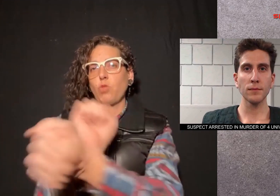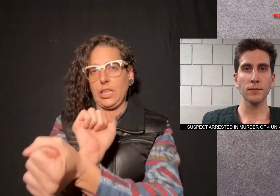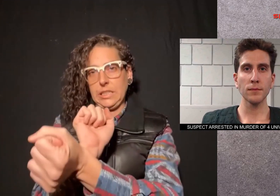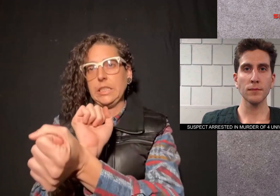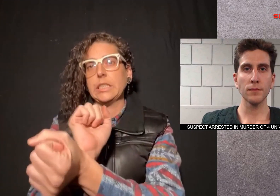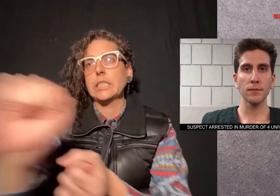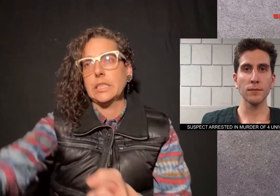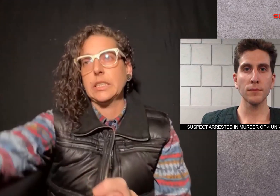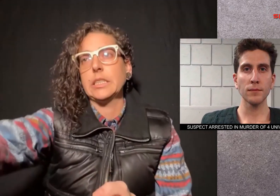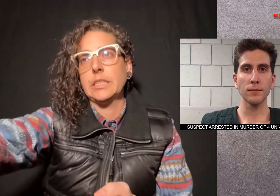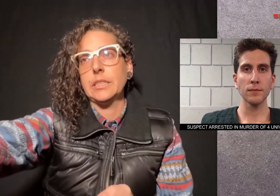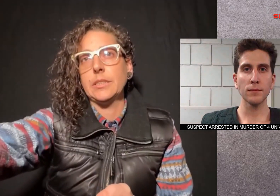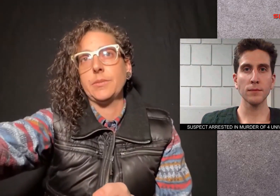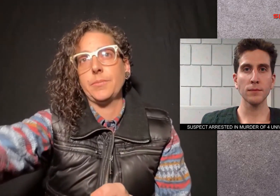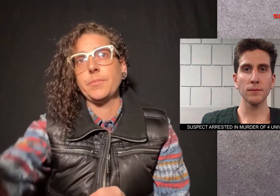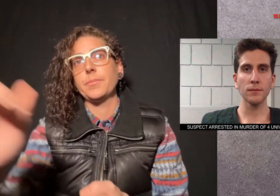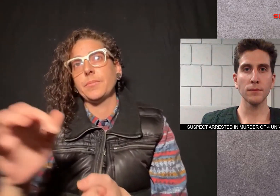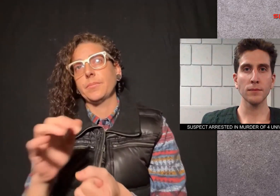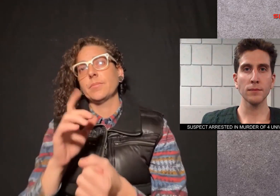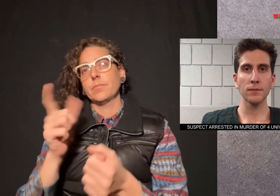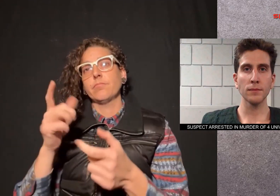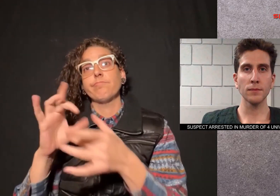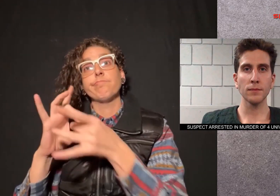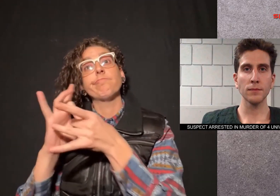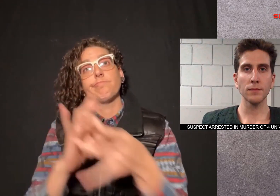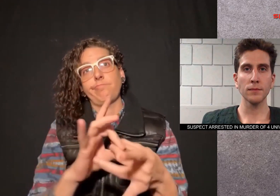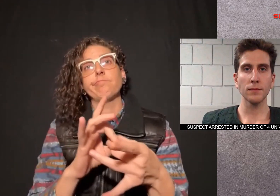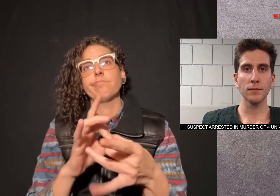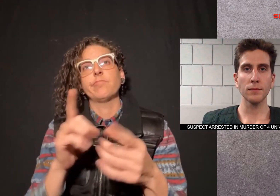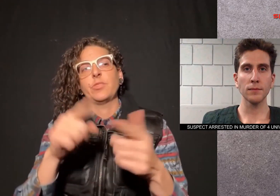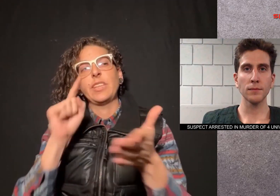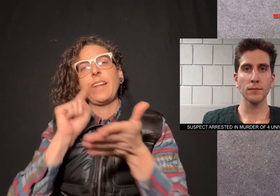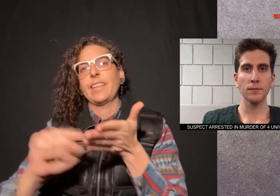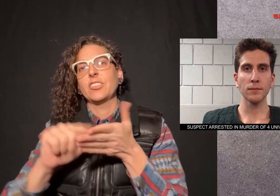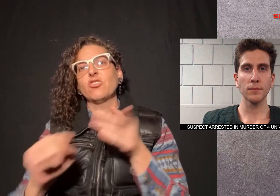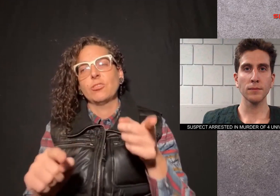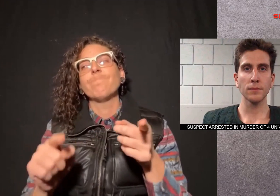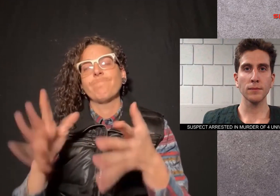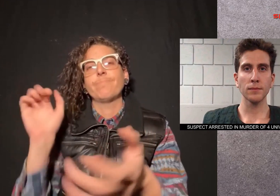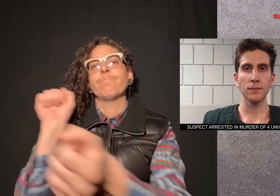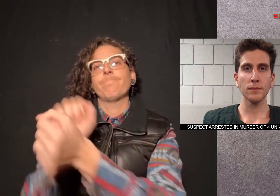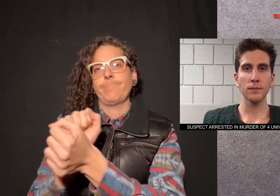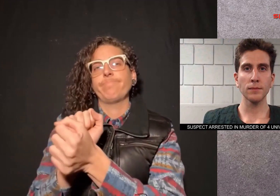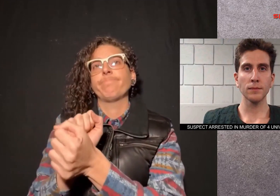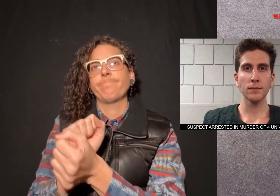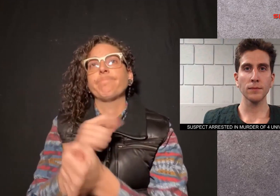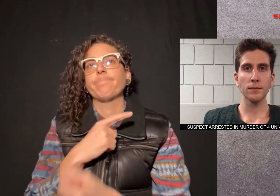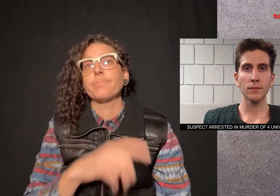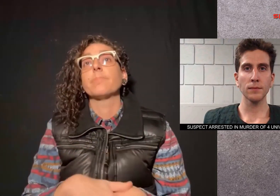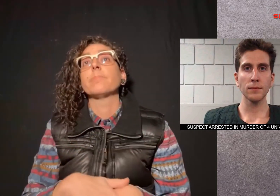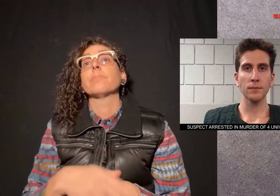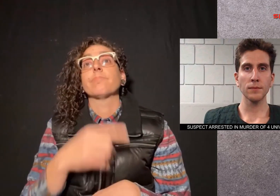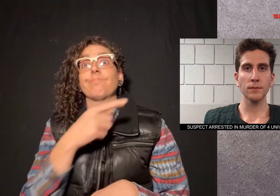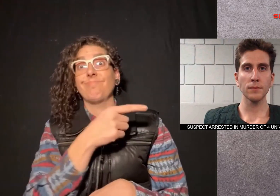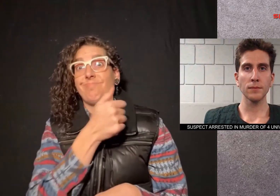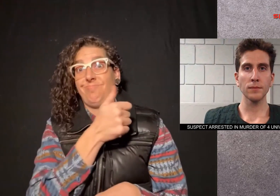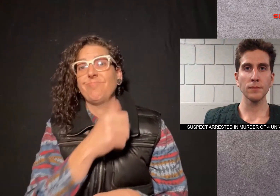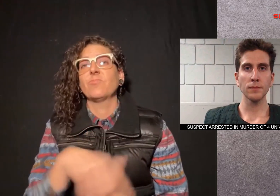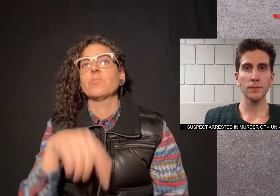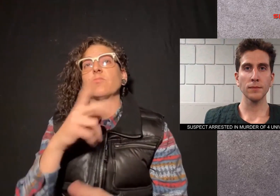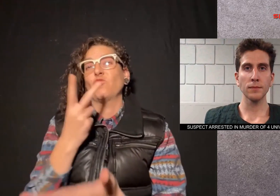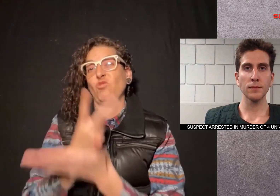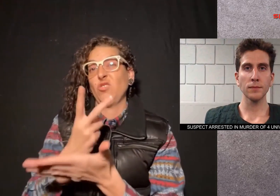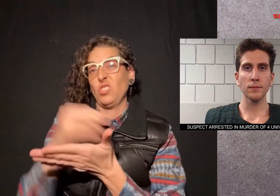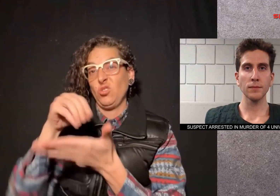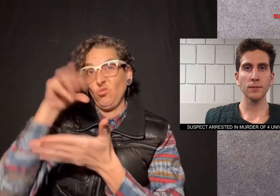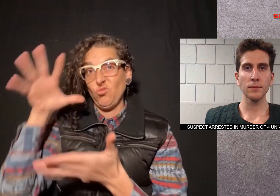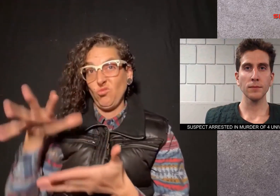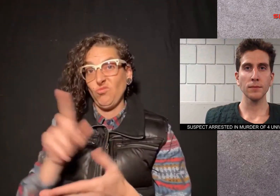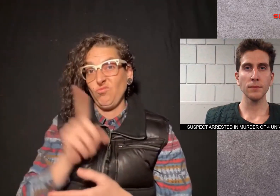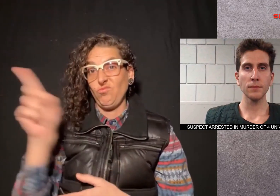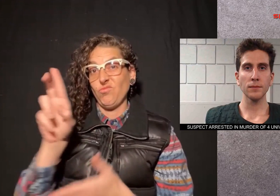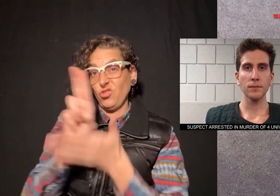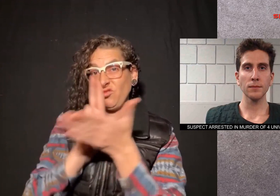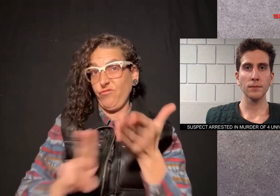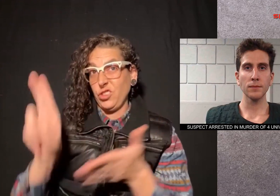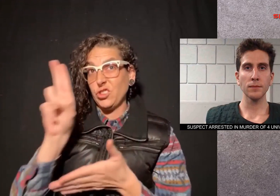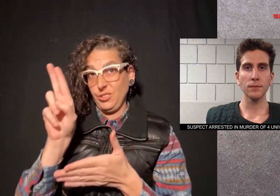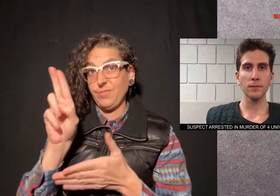28 years old has been arrested and in connection to the investigation he's a graduate student